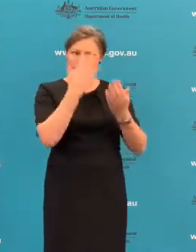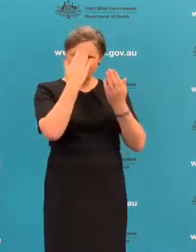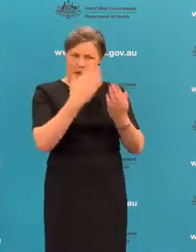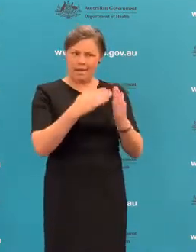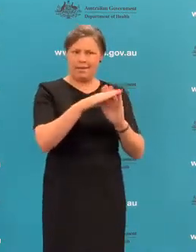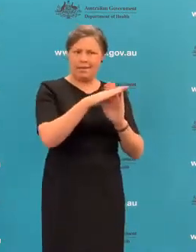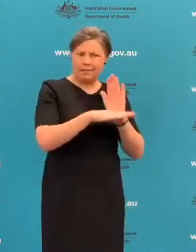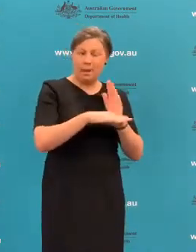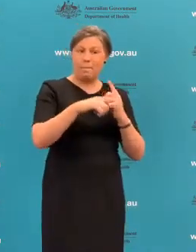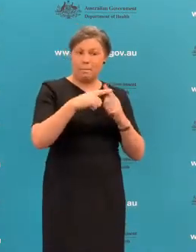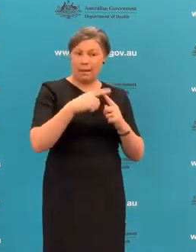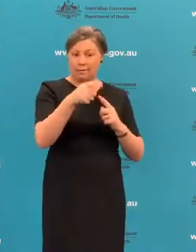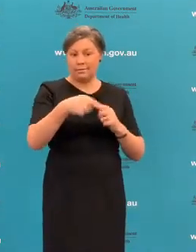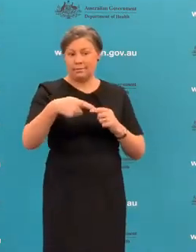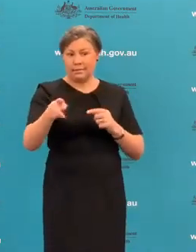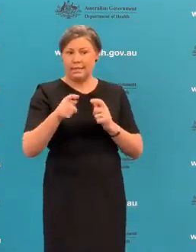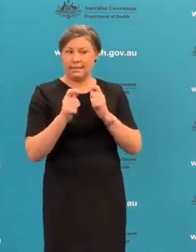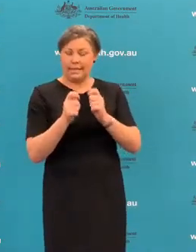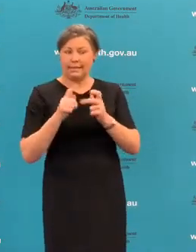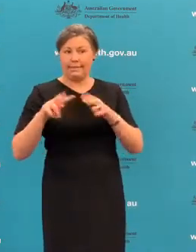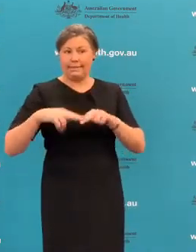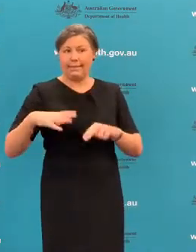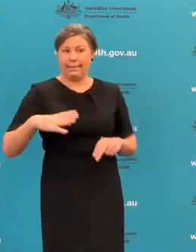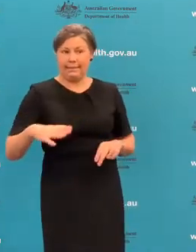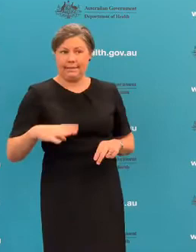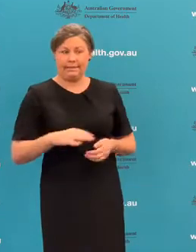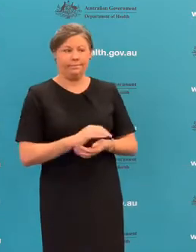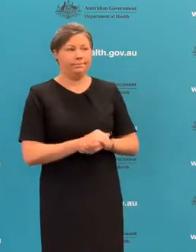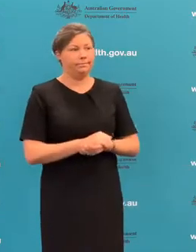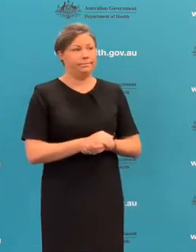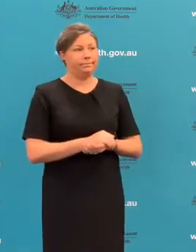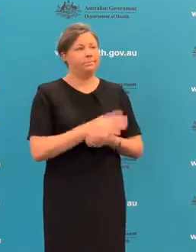Reporter: Given the number of active cases in aged care settings